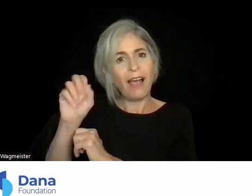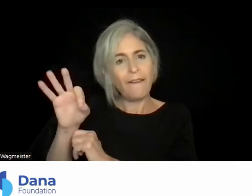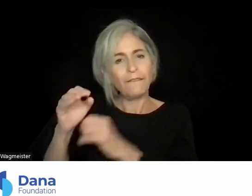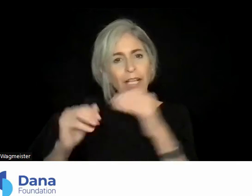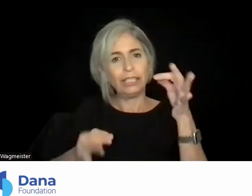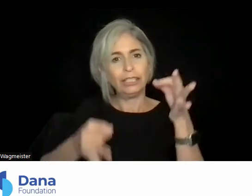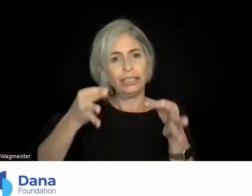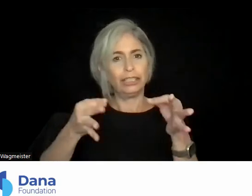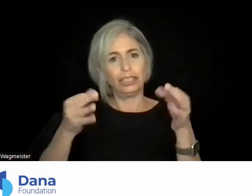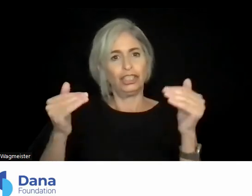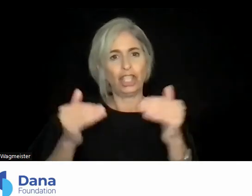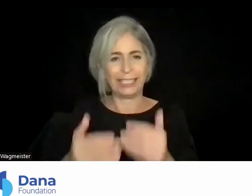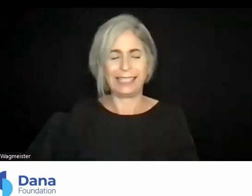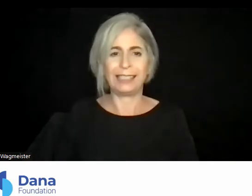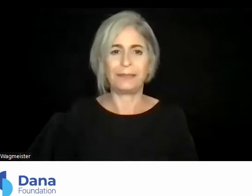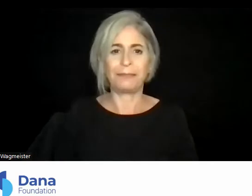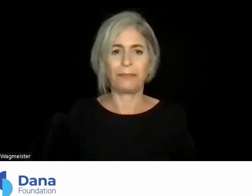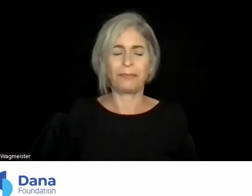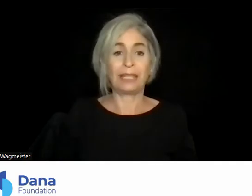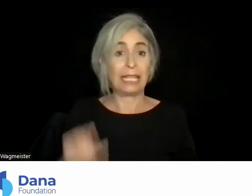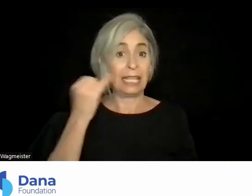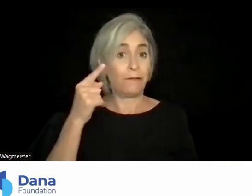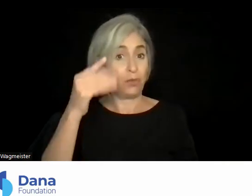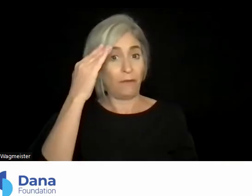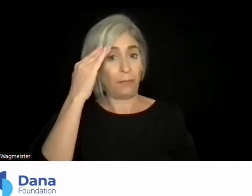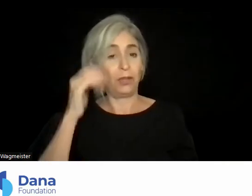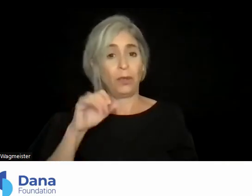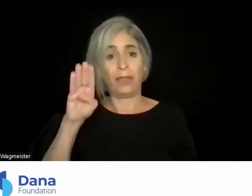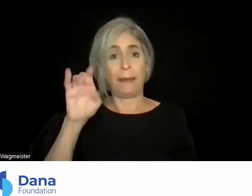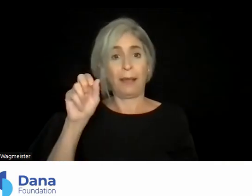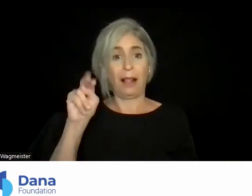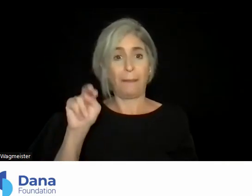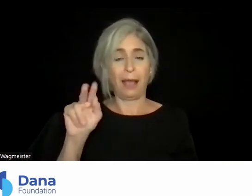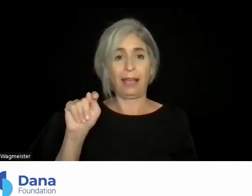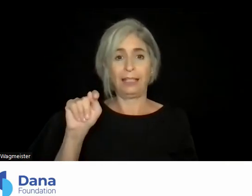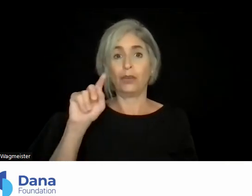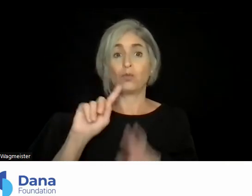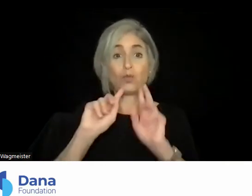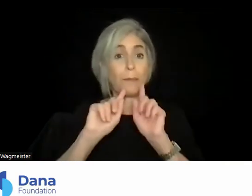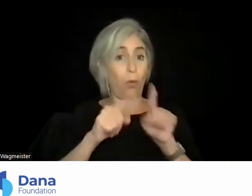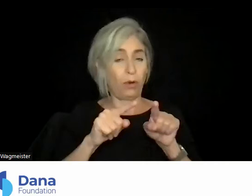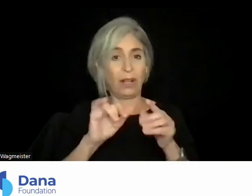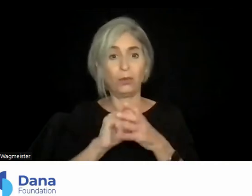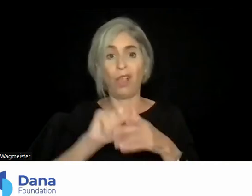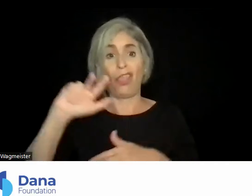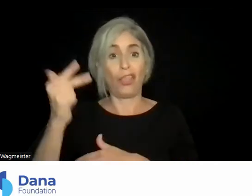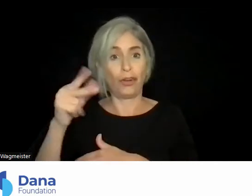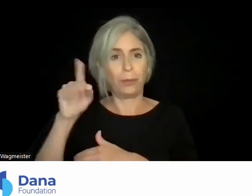technologies. I think you can really summarize this as a principle of justice. For anyone familiar with the